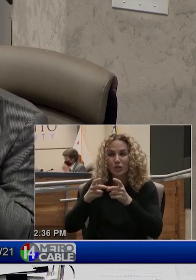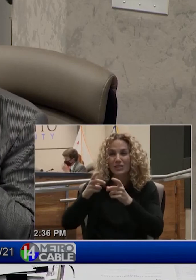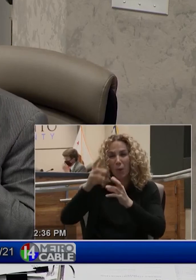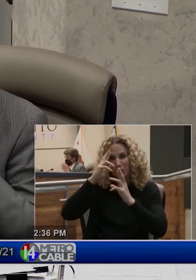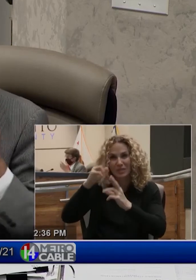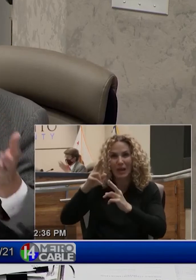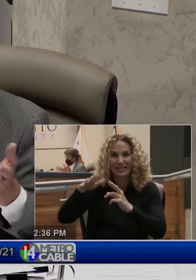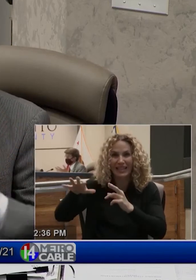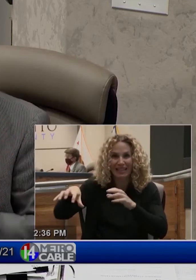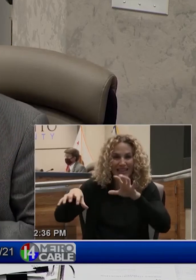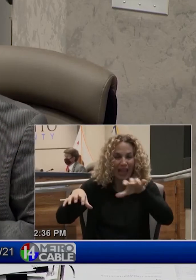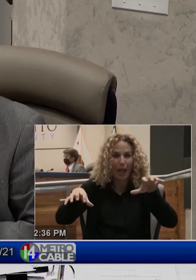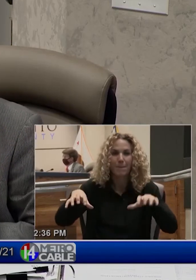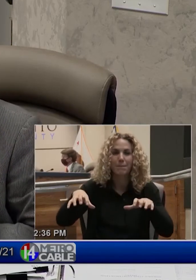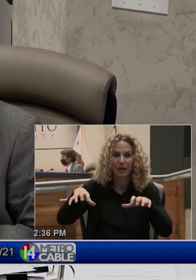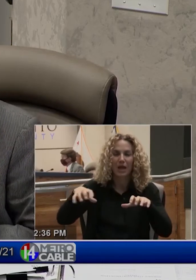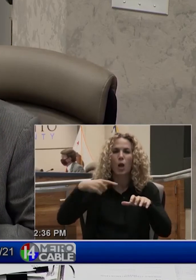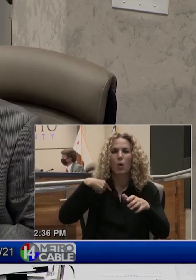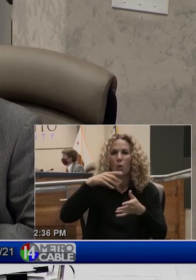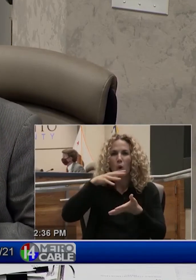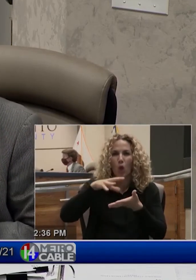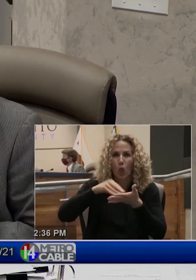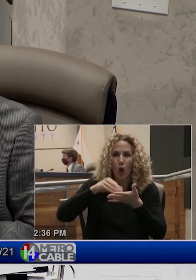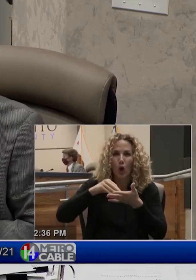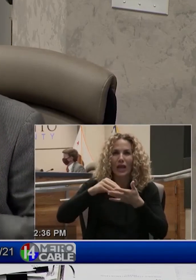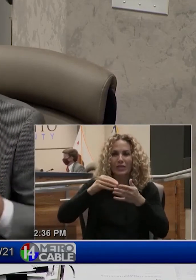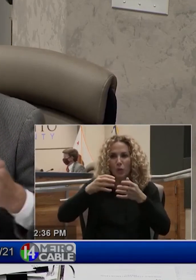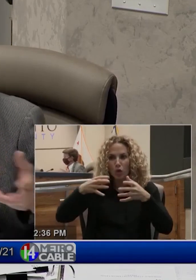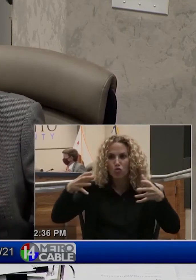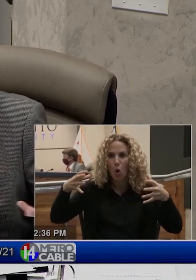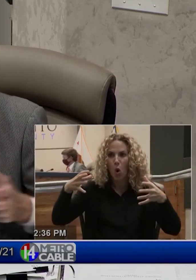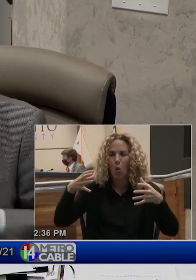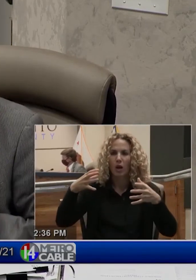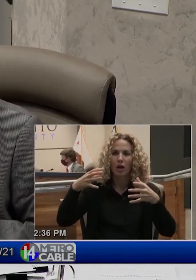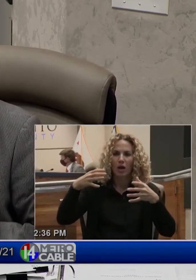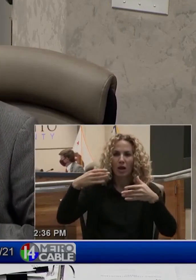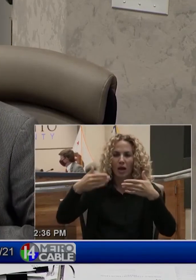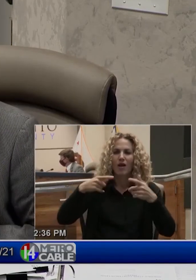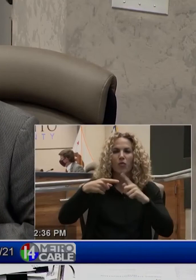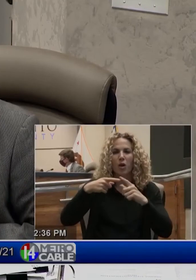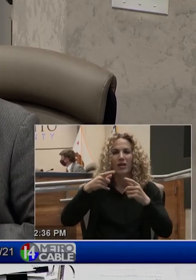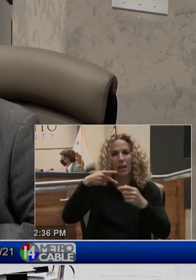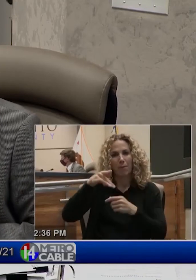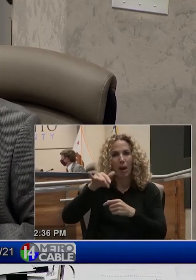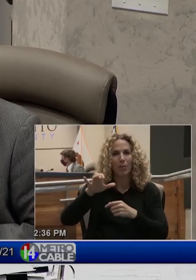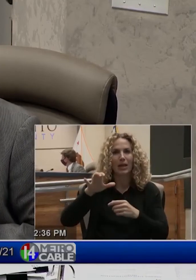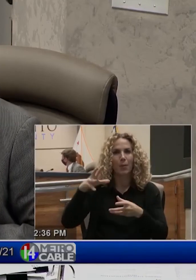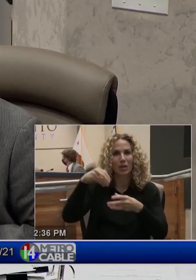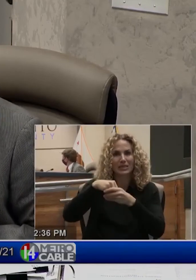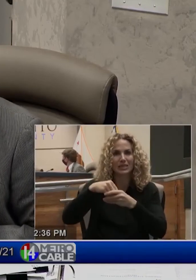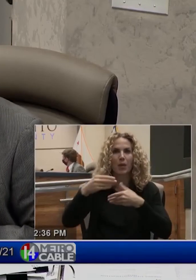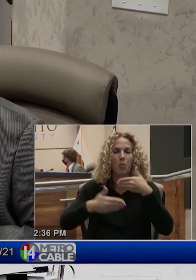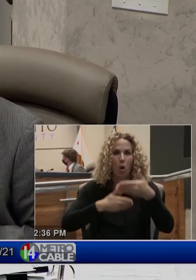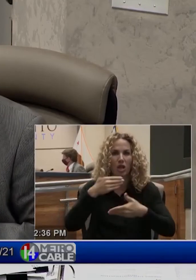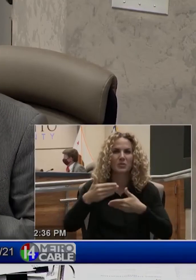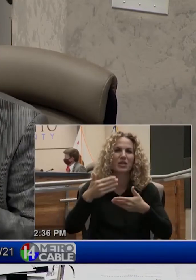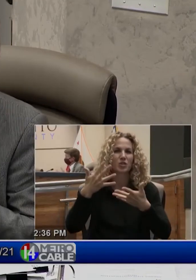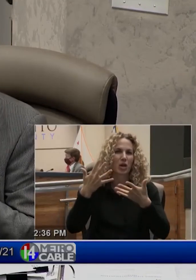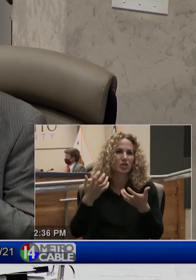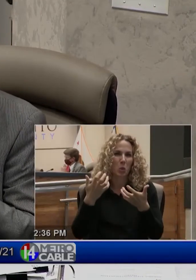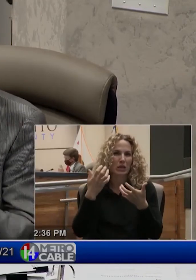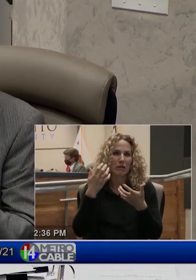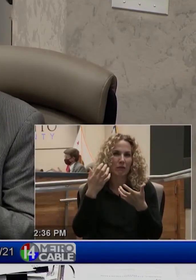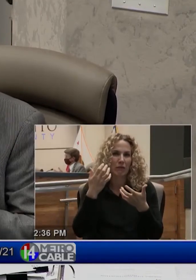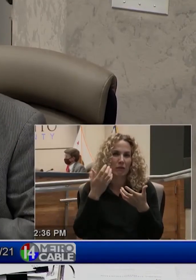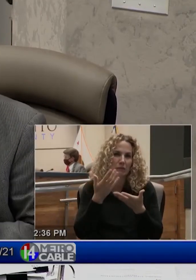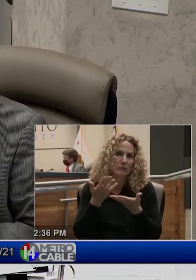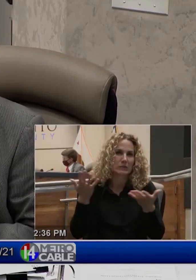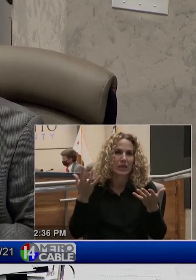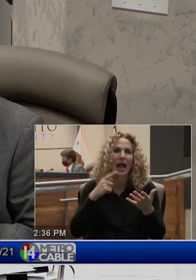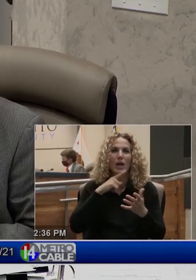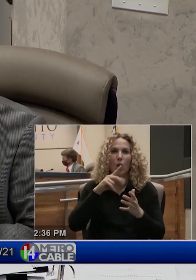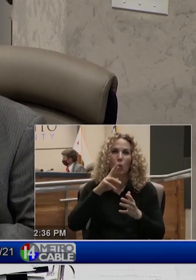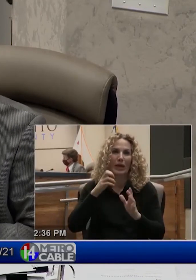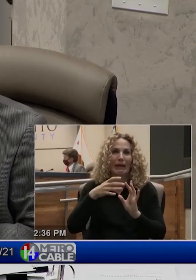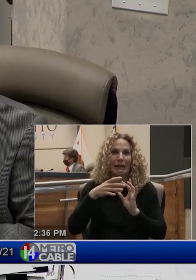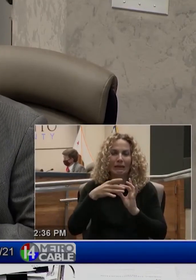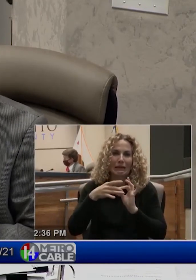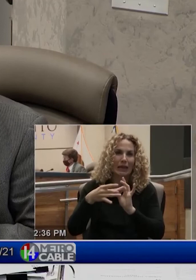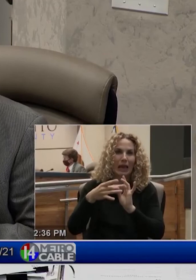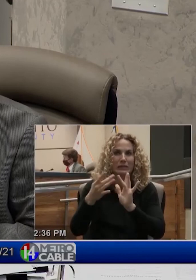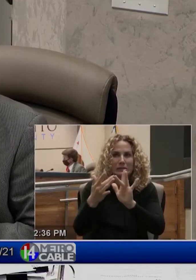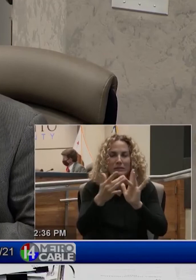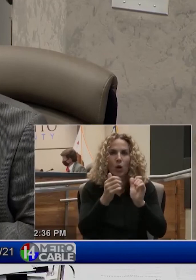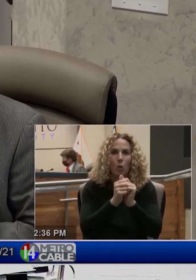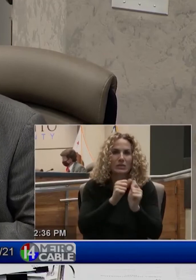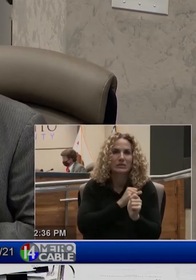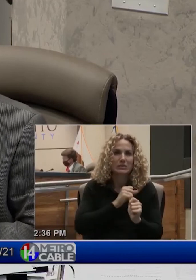POPULATION CENTERS AND COMMUNITIES OF INTEREST AND I'VE